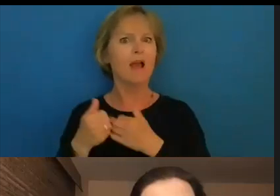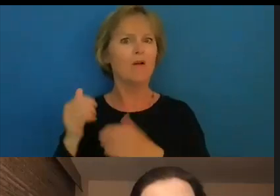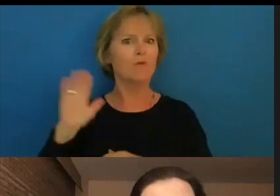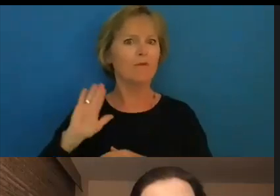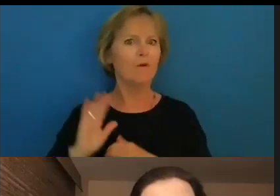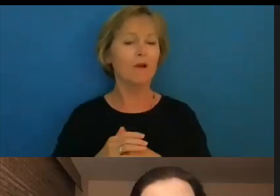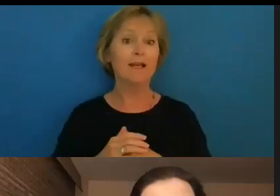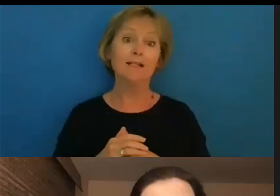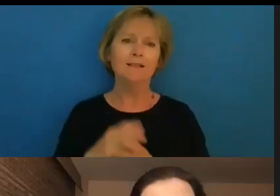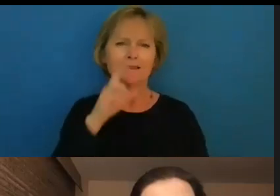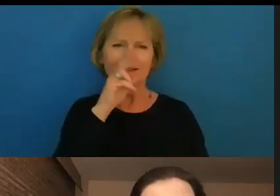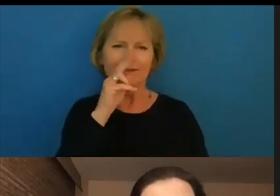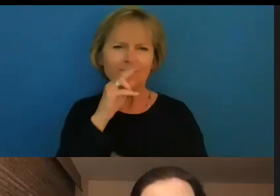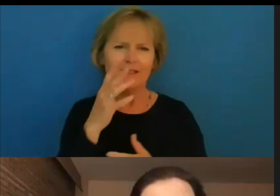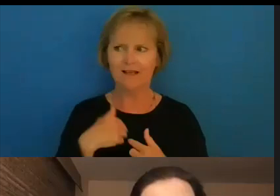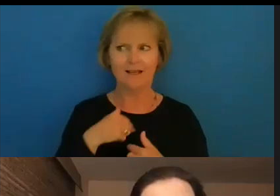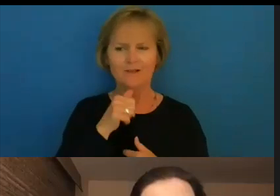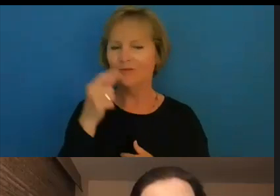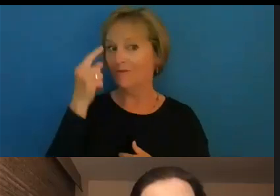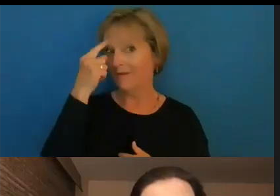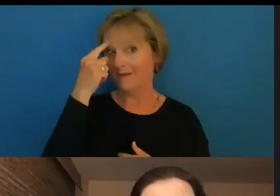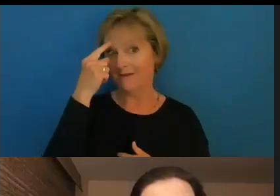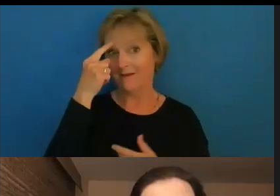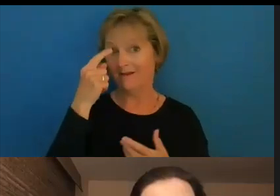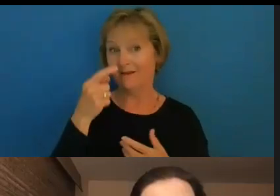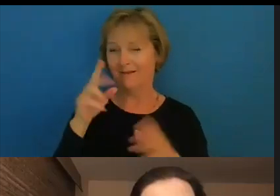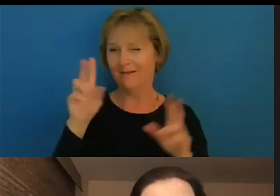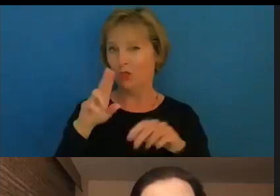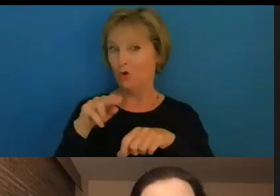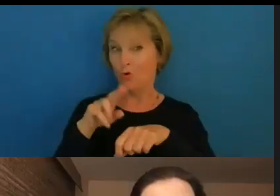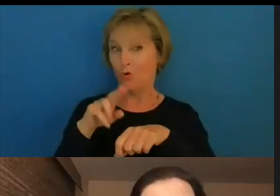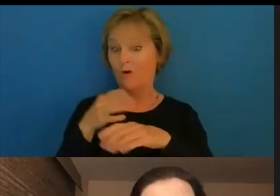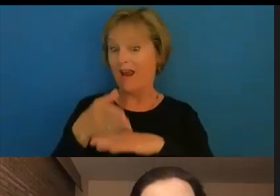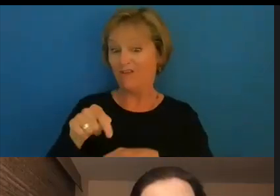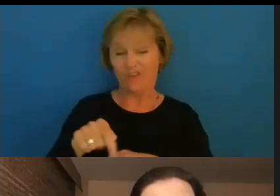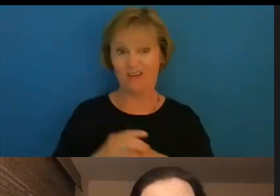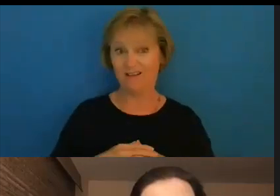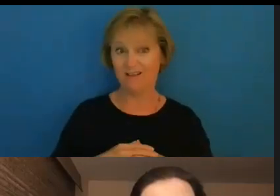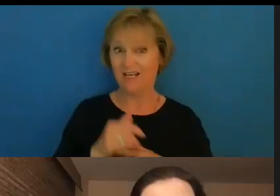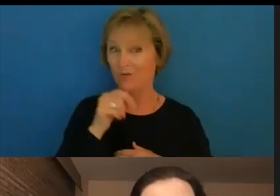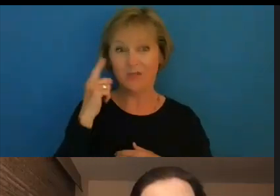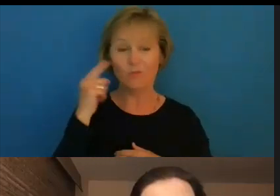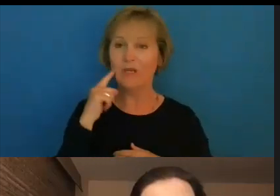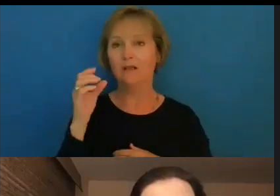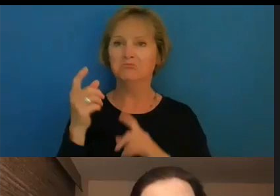And it's funny, because I don't think there's a normal after this. I don't think we can just return to business as usual